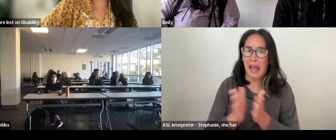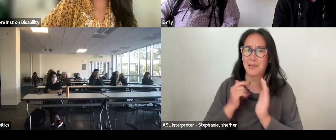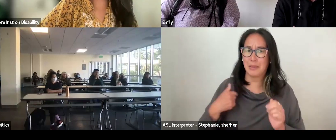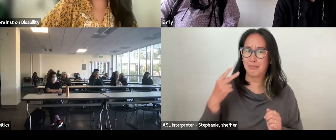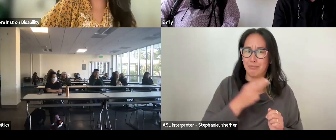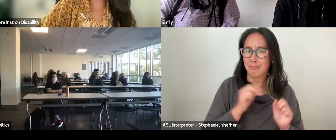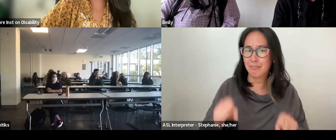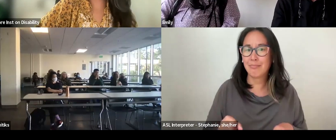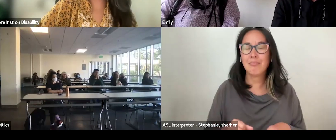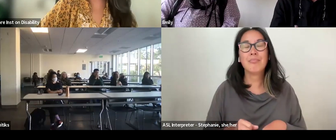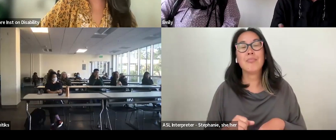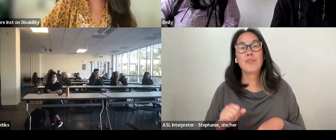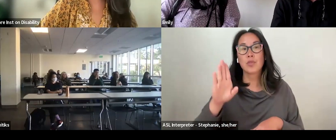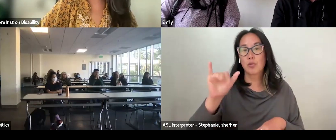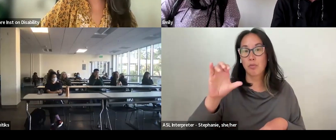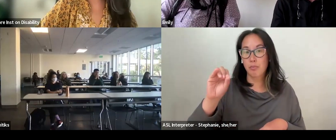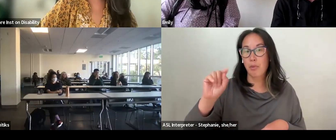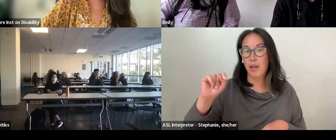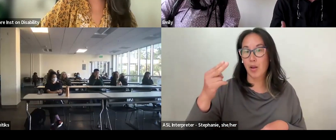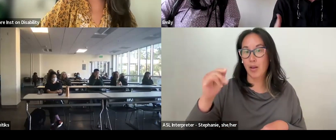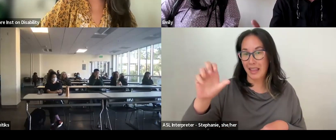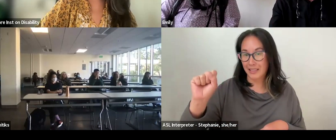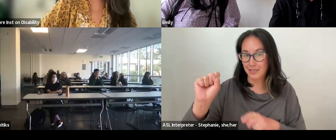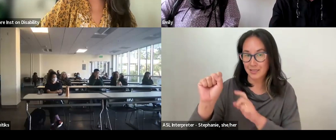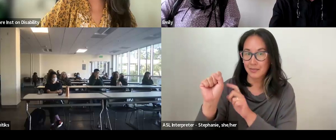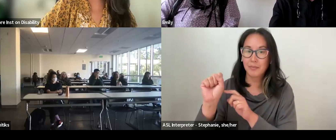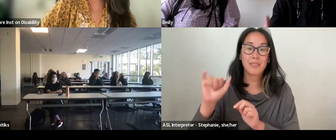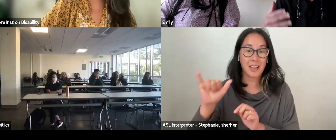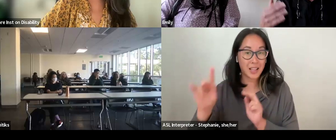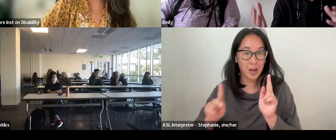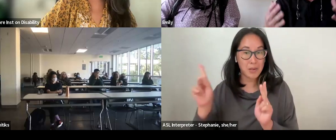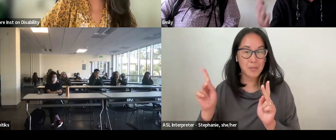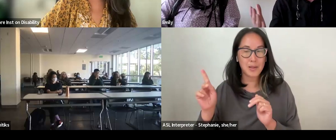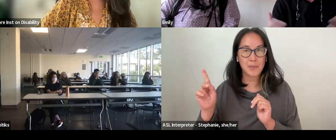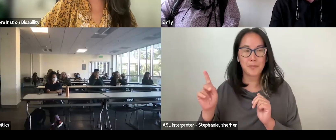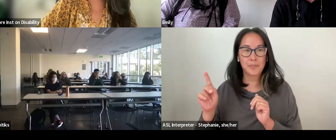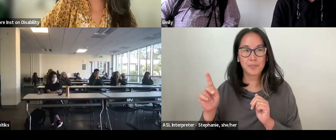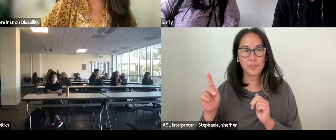I mean, bioethicists are the people who are trained in bioethics.